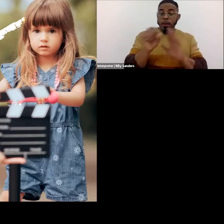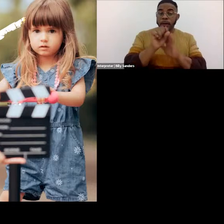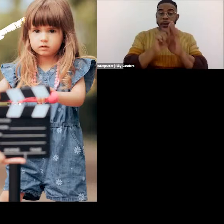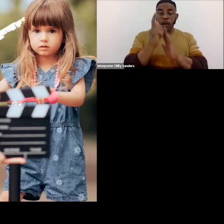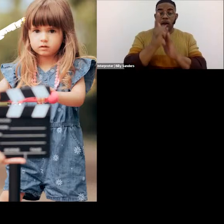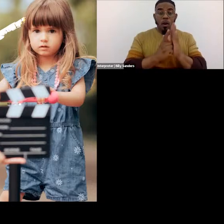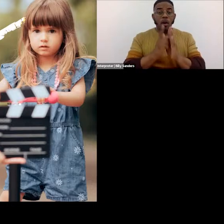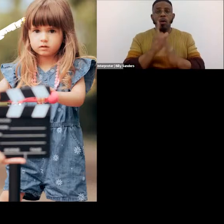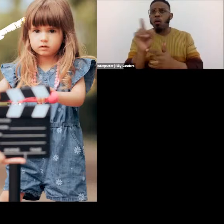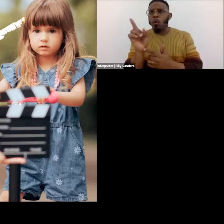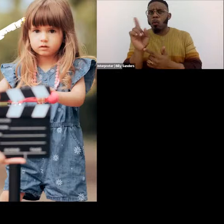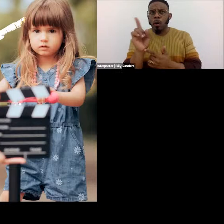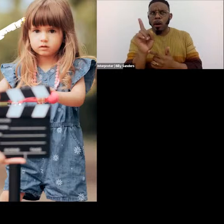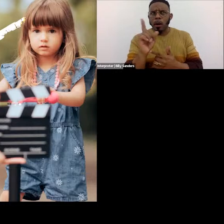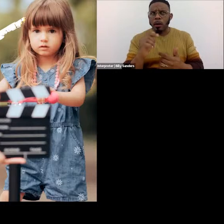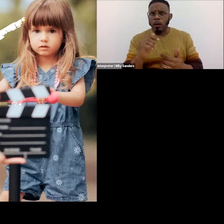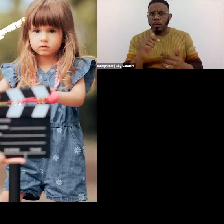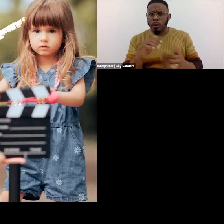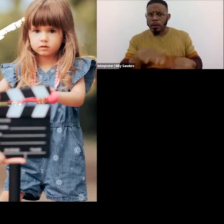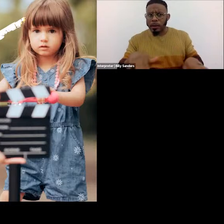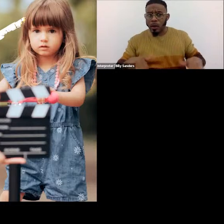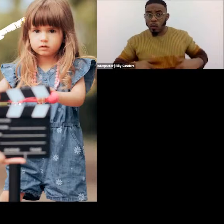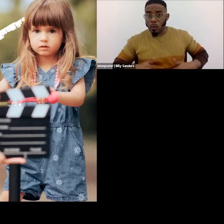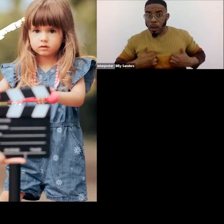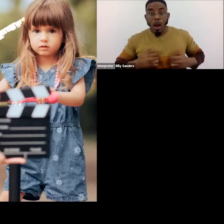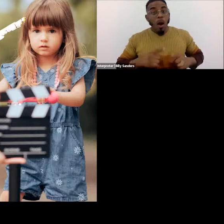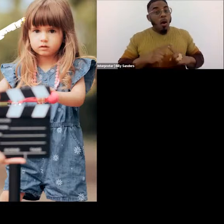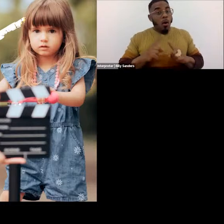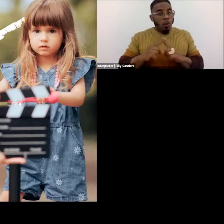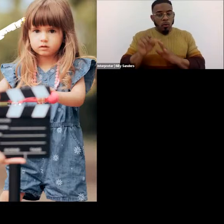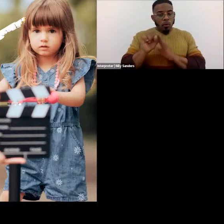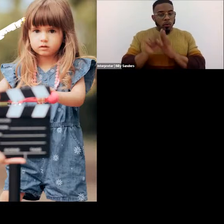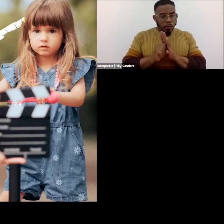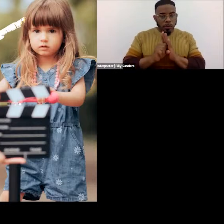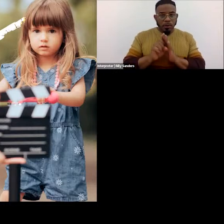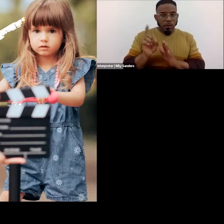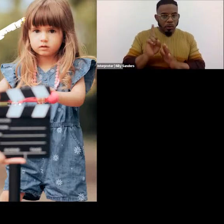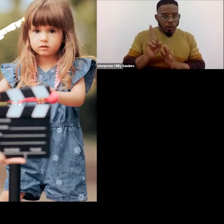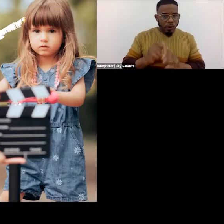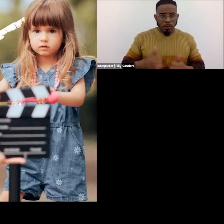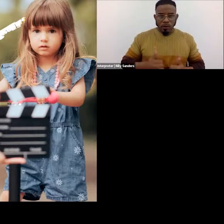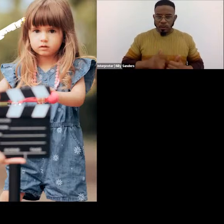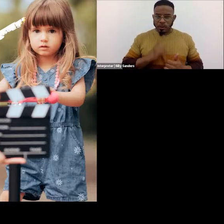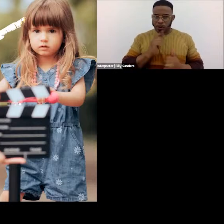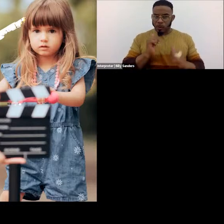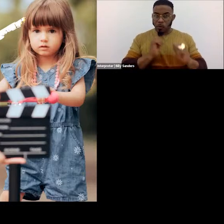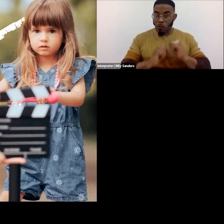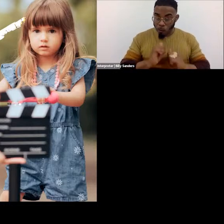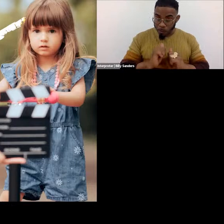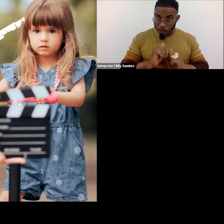of where the minor resigns and also the state of where the minor is performing the work.